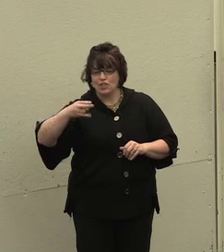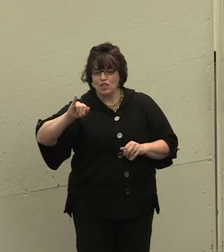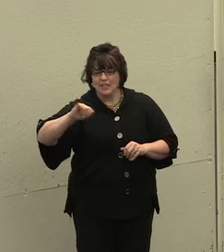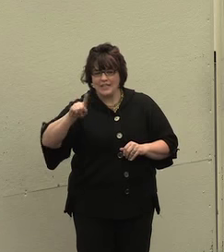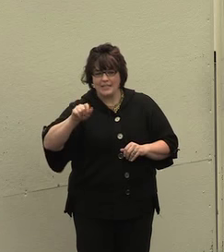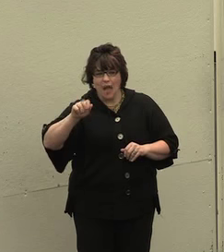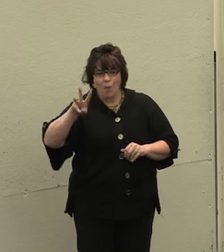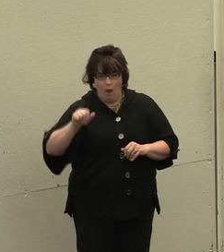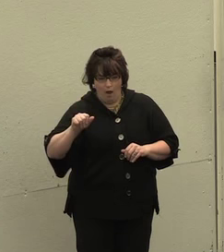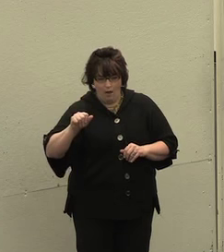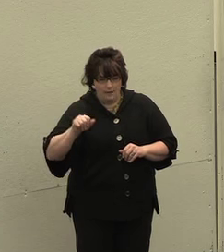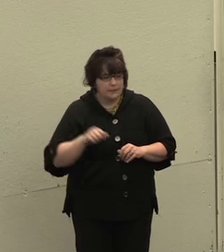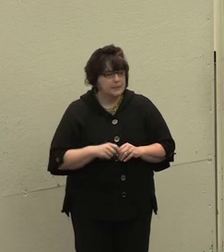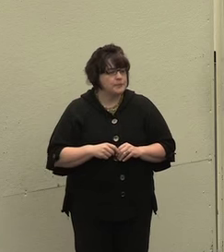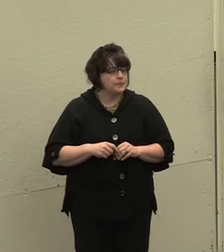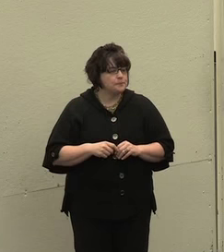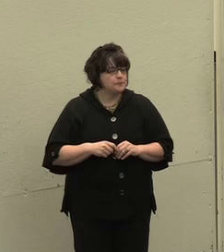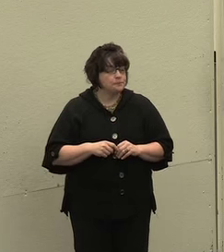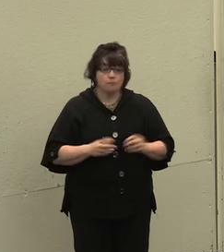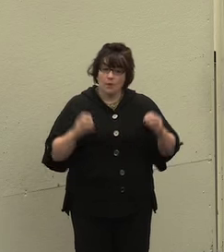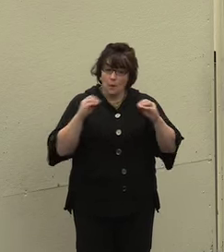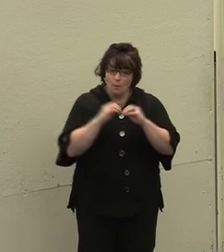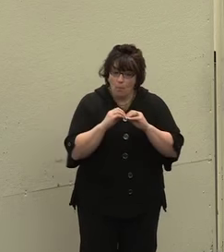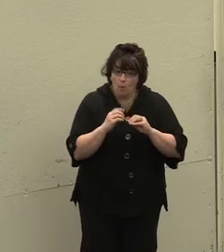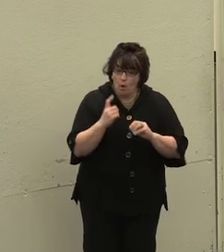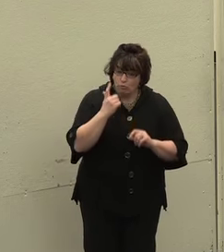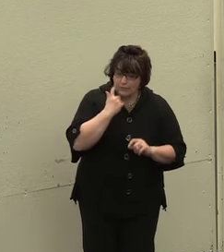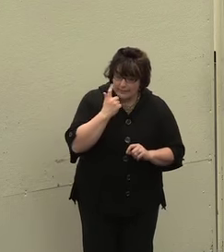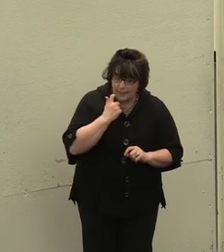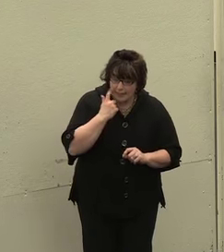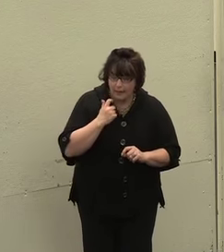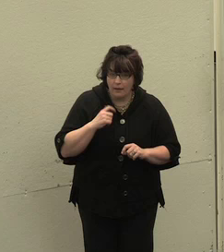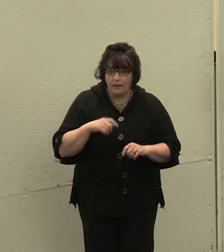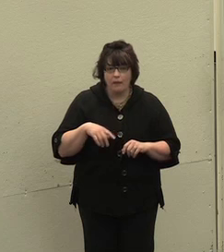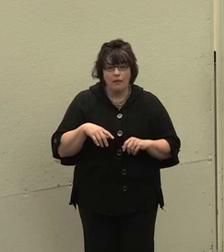Then I think more recently on the scene,